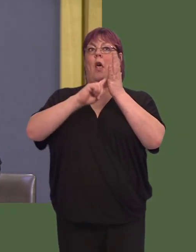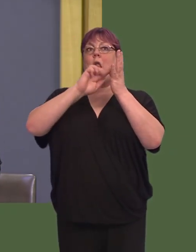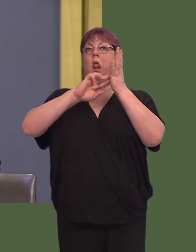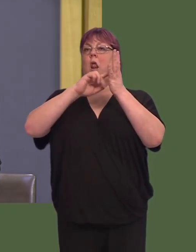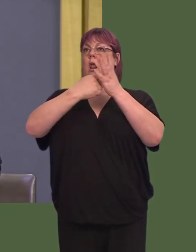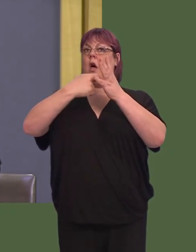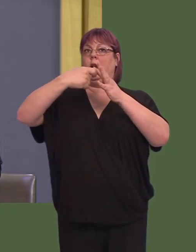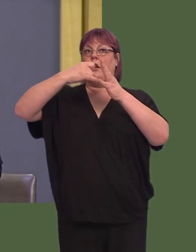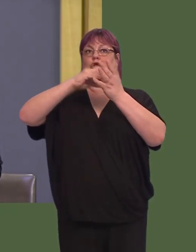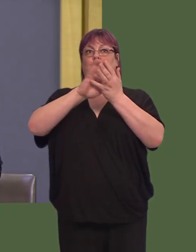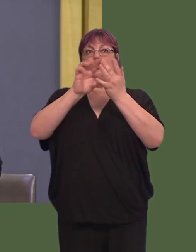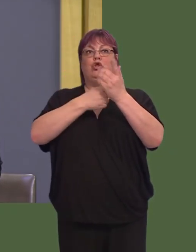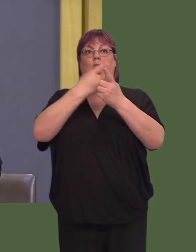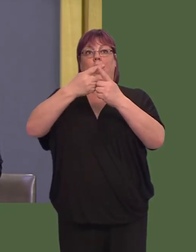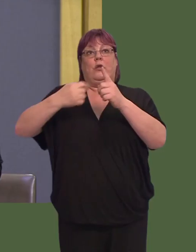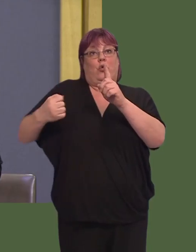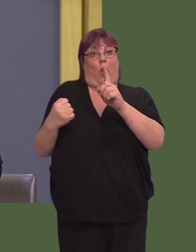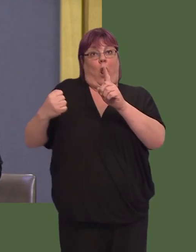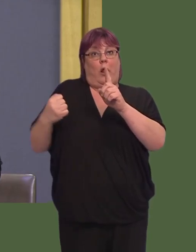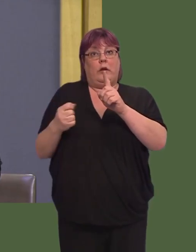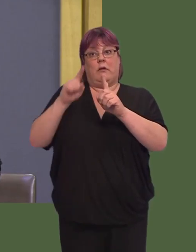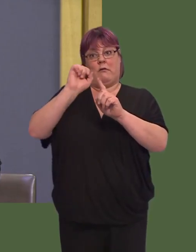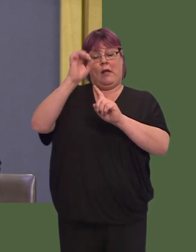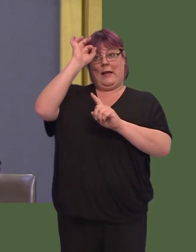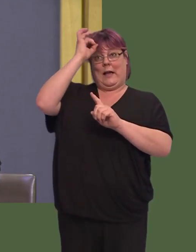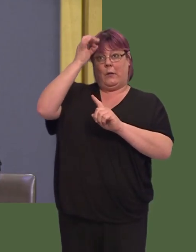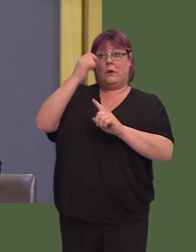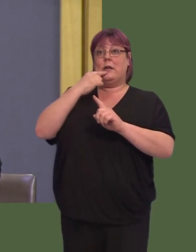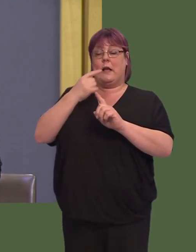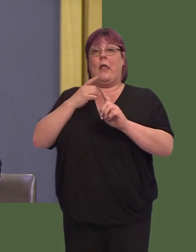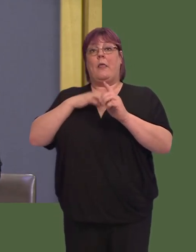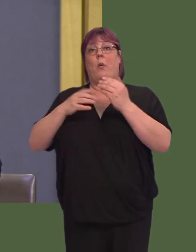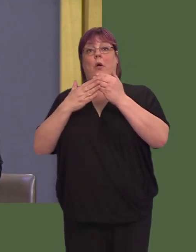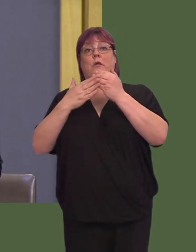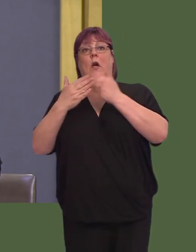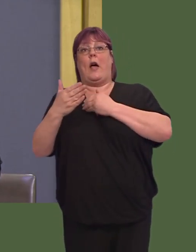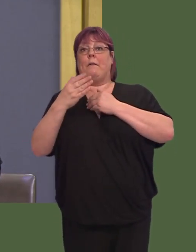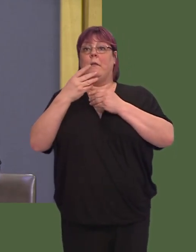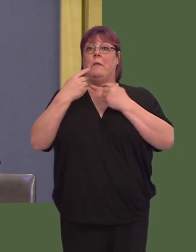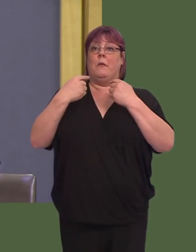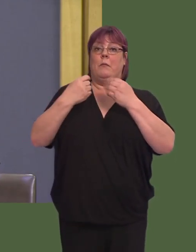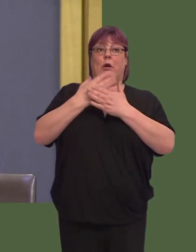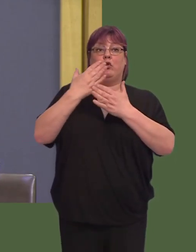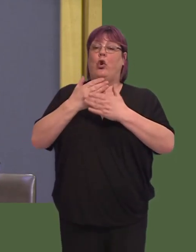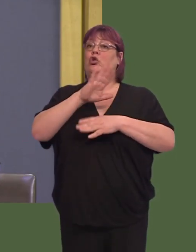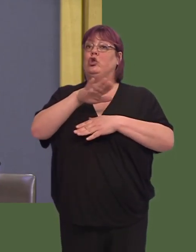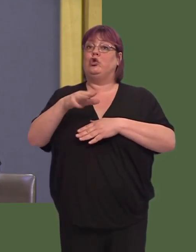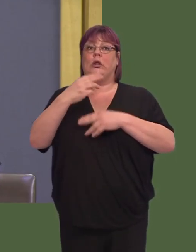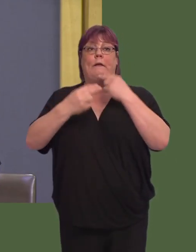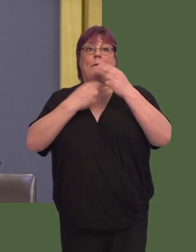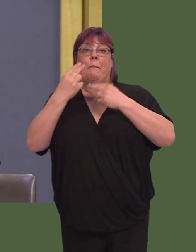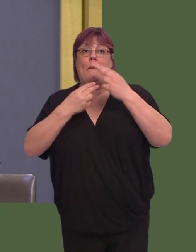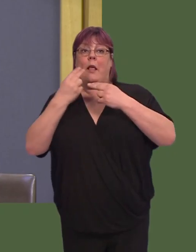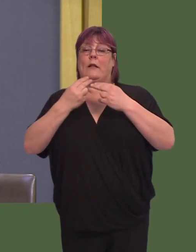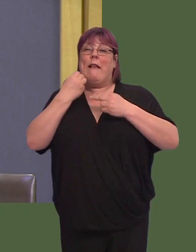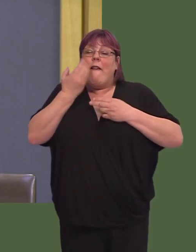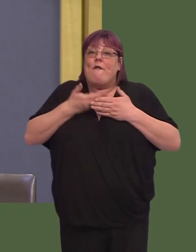to its FSM pupils 365 days a year, with an additional cost implication allegedly of only